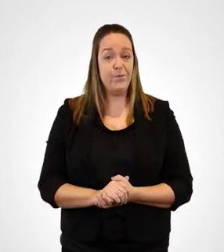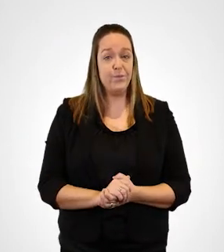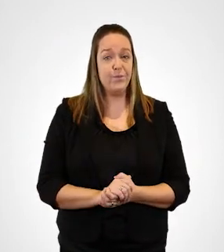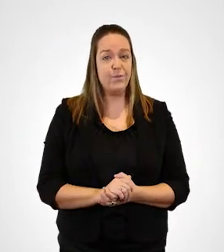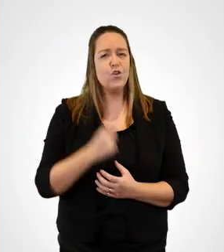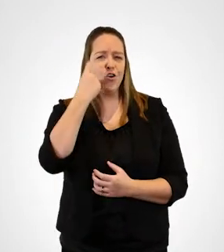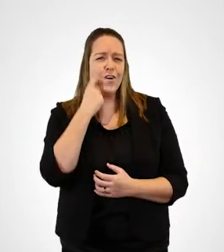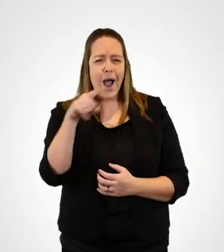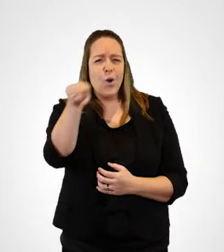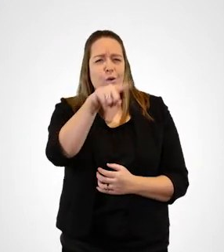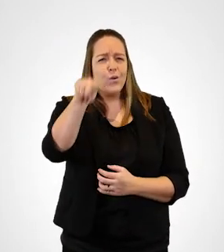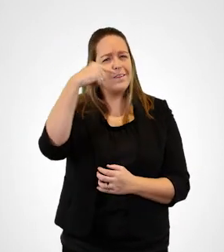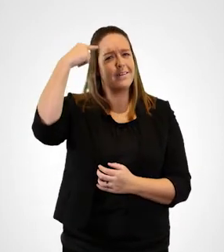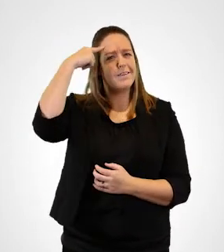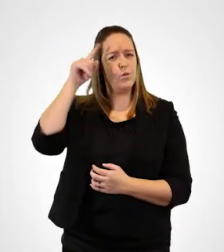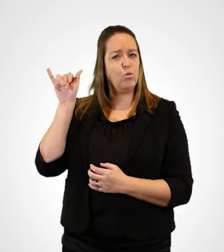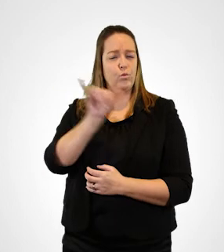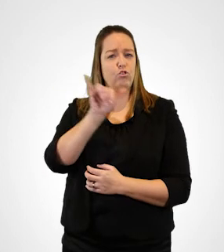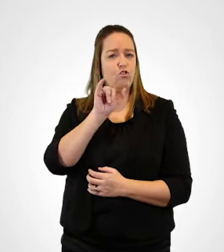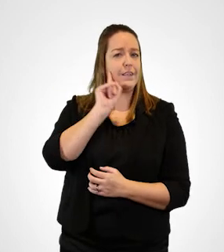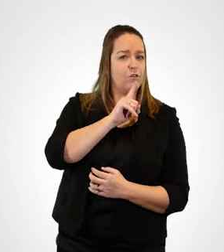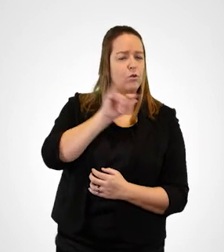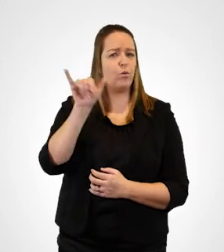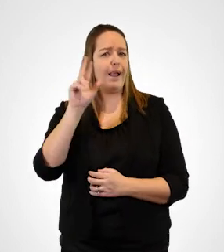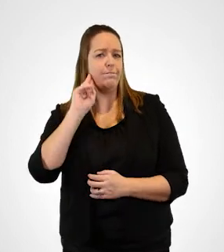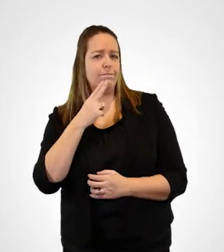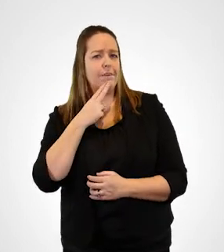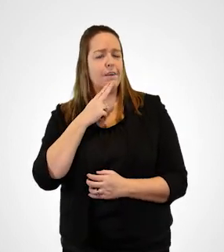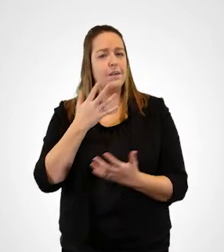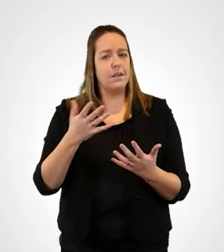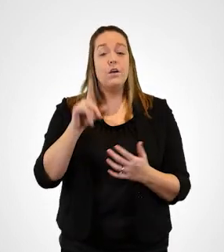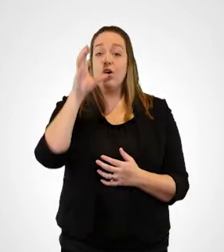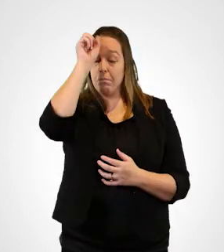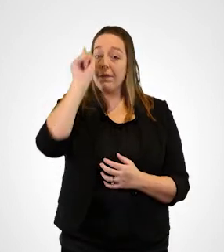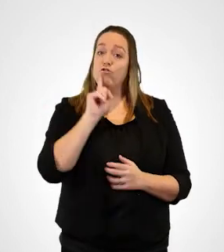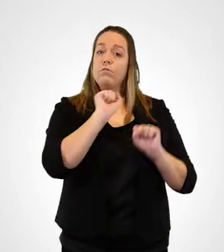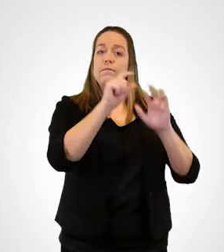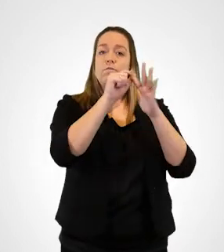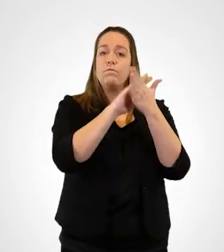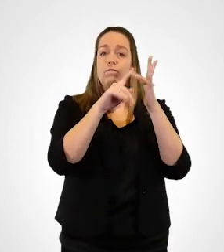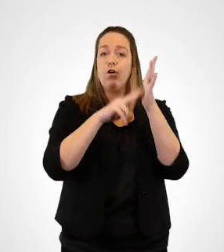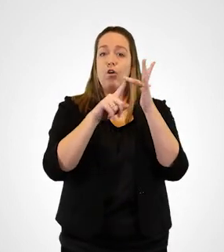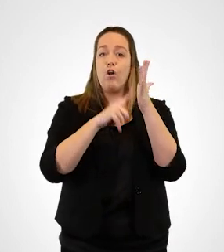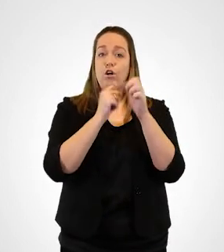and work out which ones do you think are coming from the hearing children. Remember hearing children use phonological coding a lot,